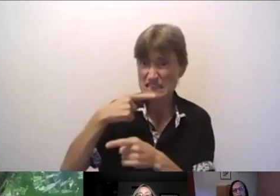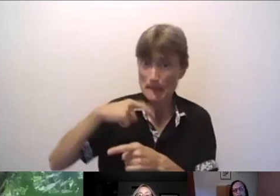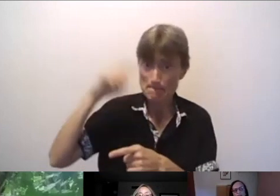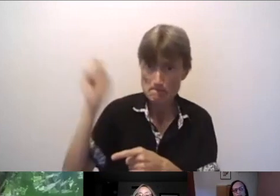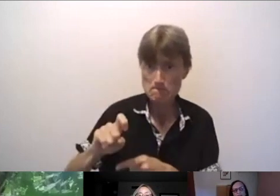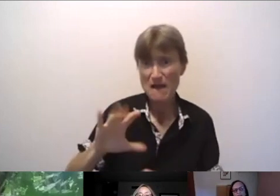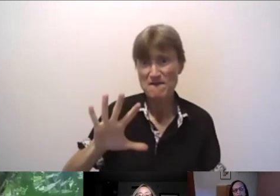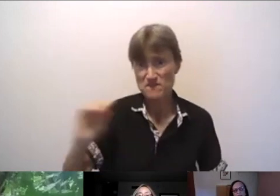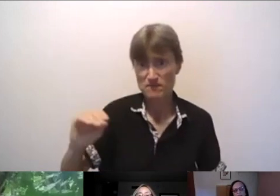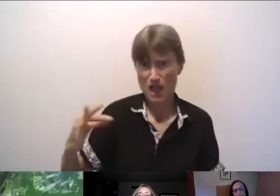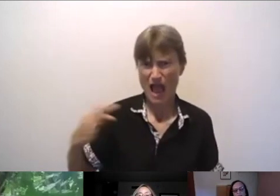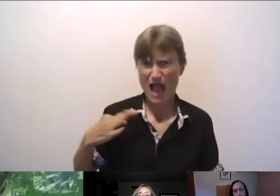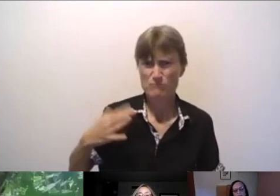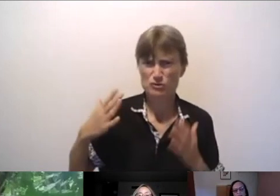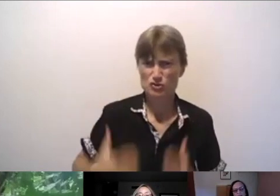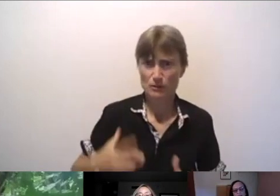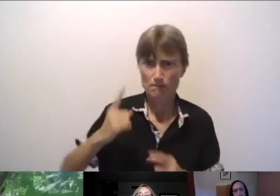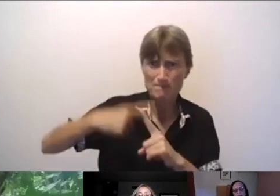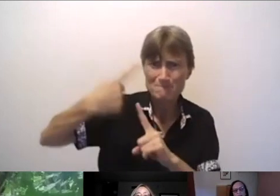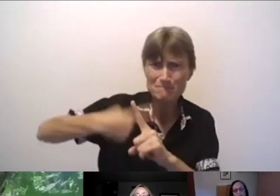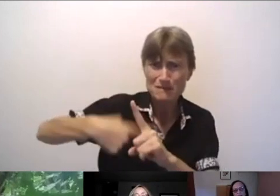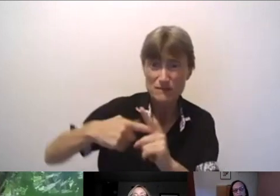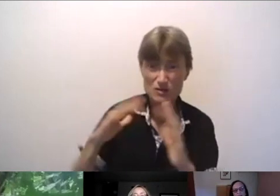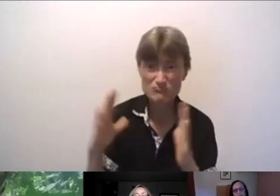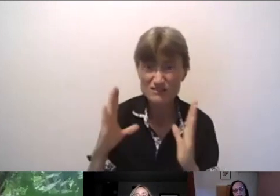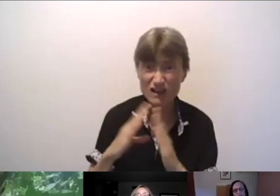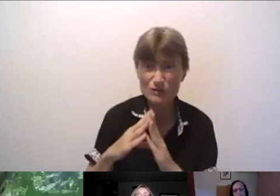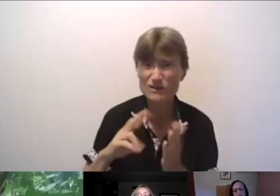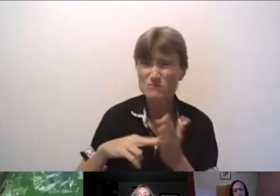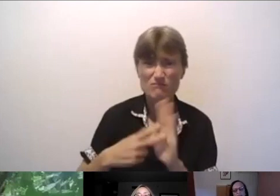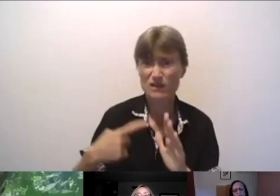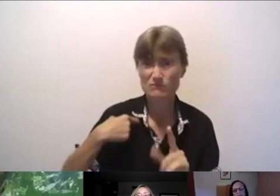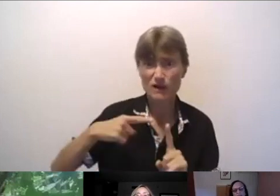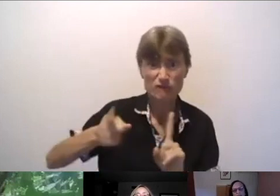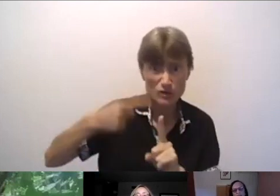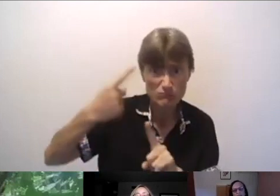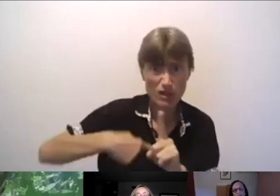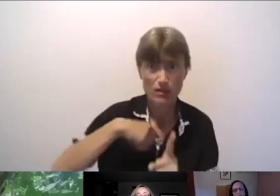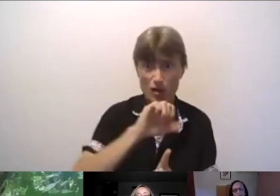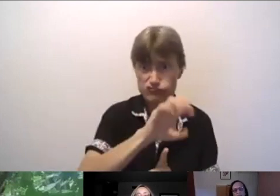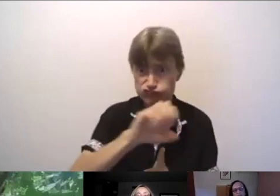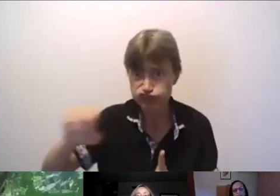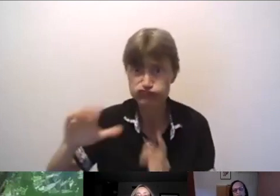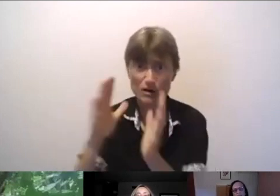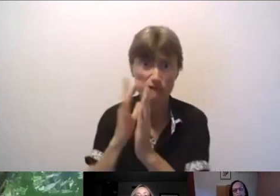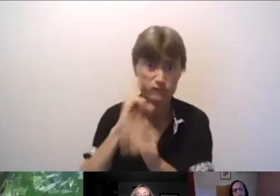those 35 businesses are really sick of seeing you after the first couple times um so just that kind of i know that that's